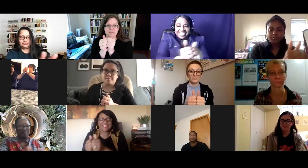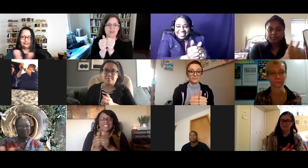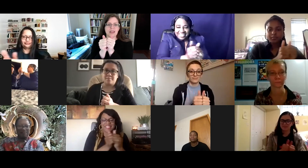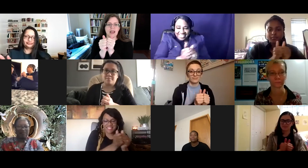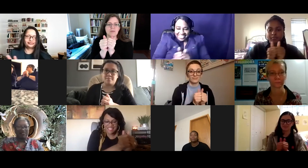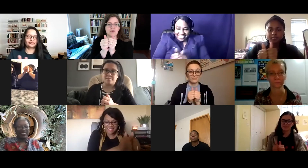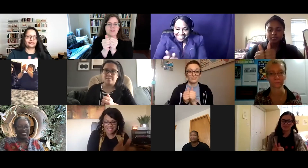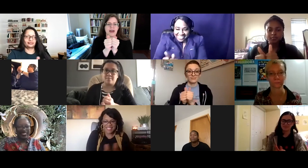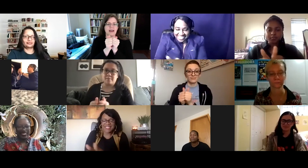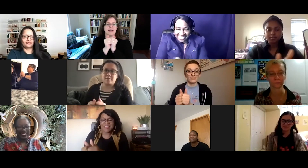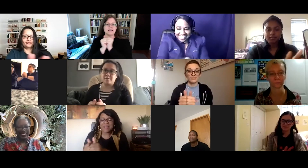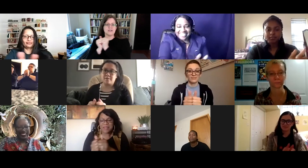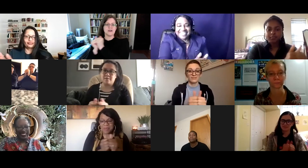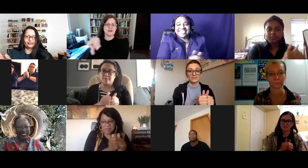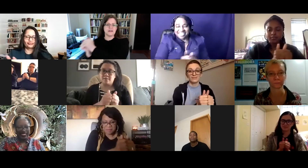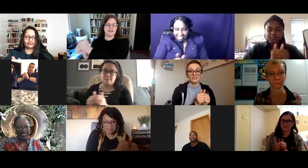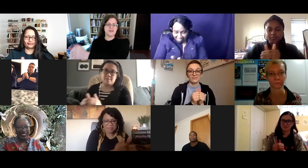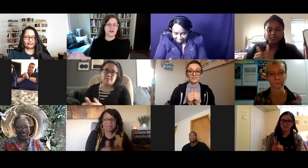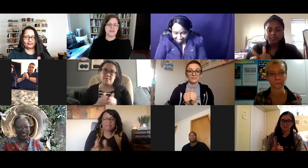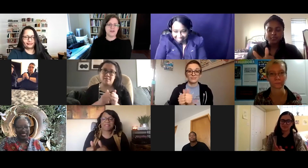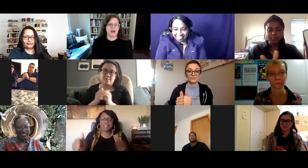And move that in a circle in front of your body.